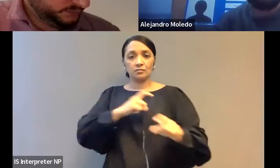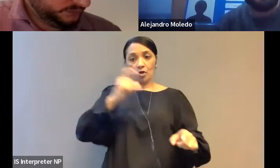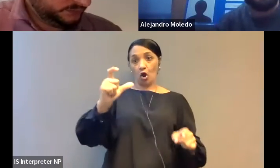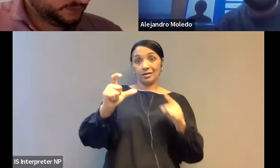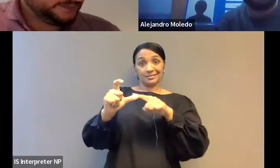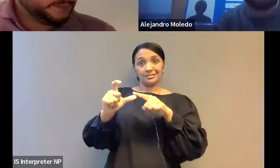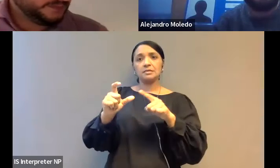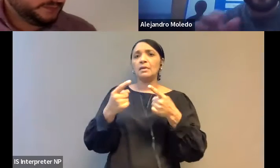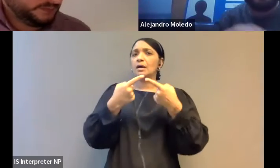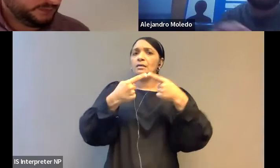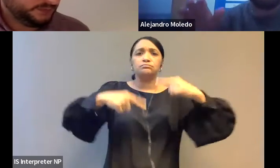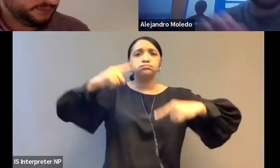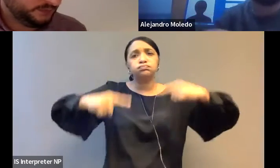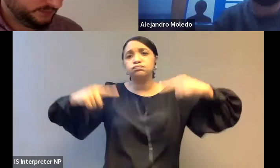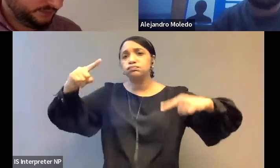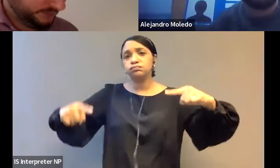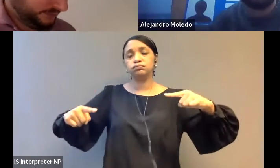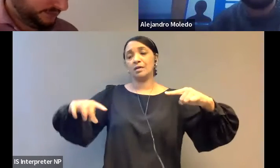are very different even from city to city,